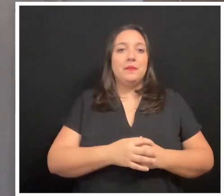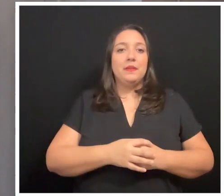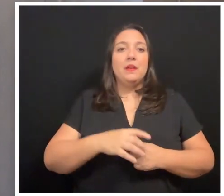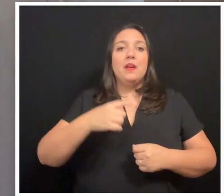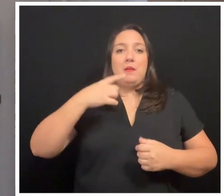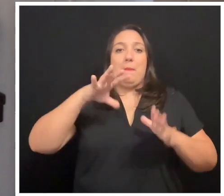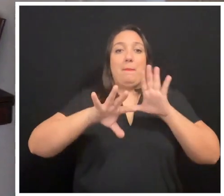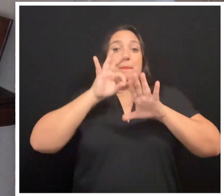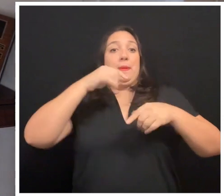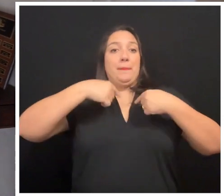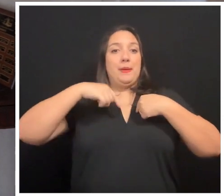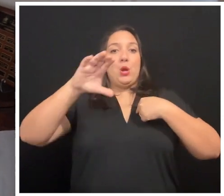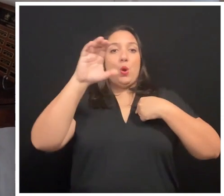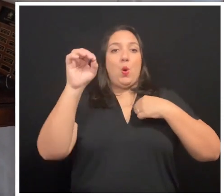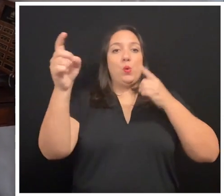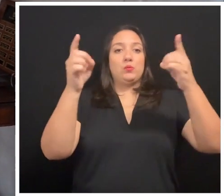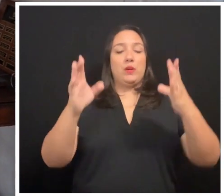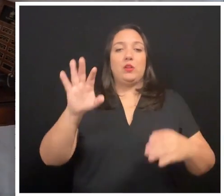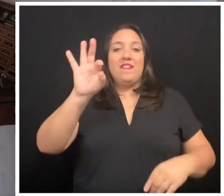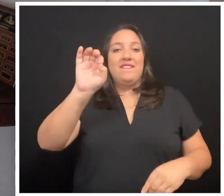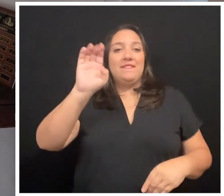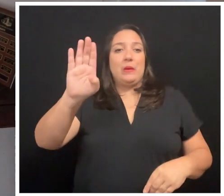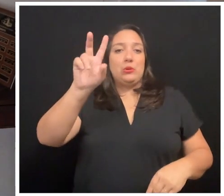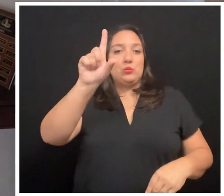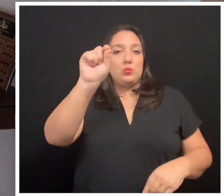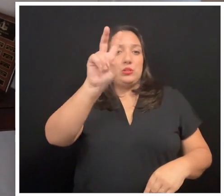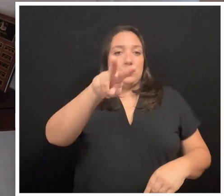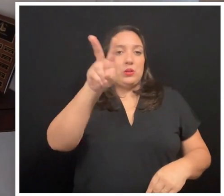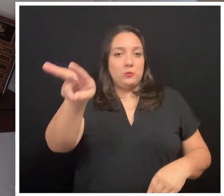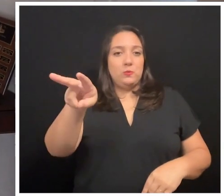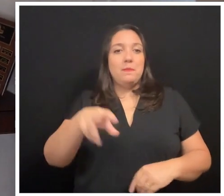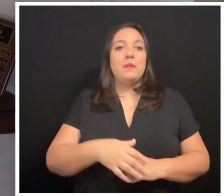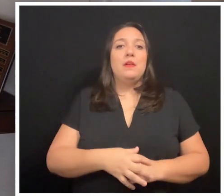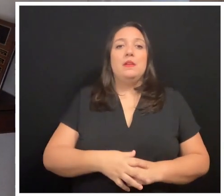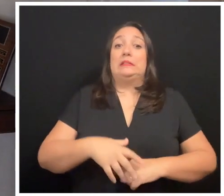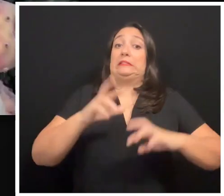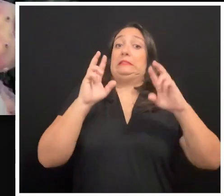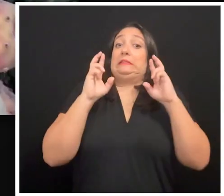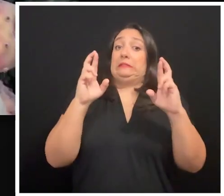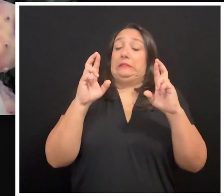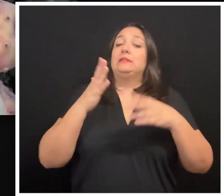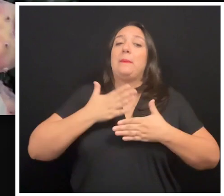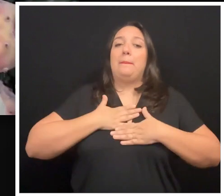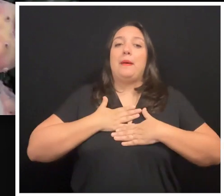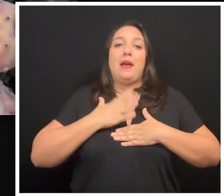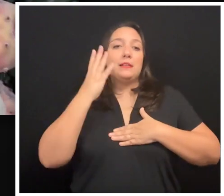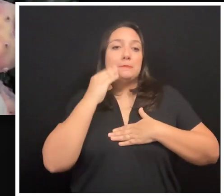and I was appointed co-director in February of 2022, and I'm hoping to bring my experience